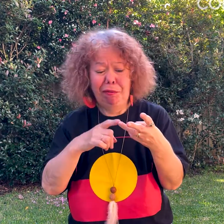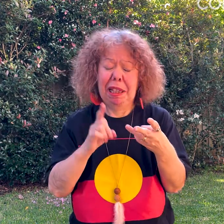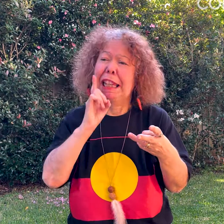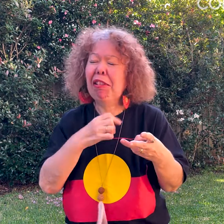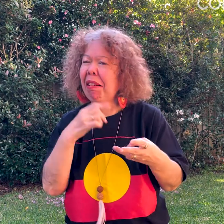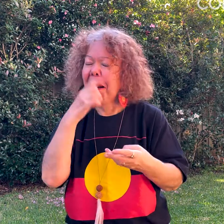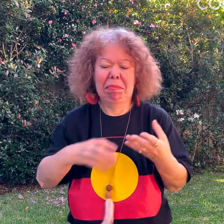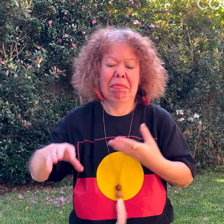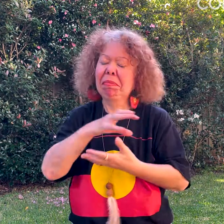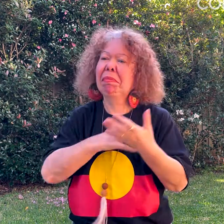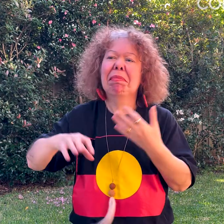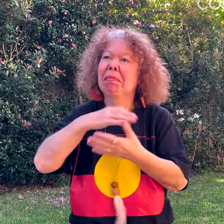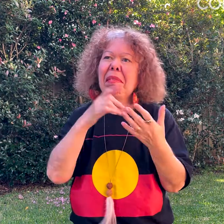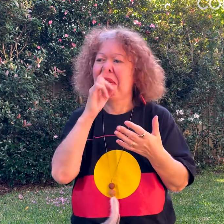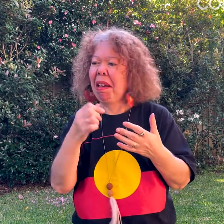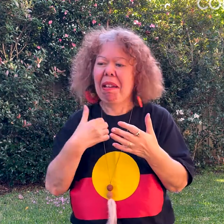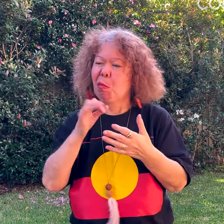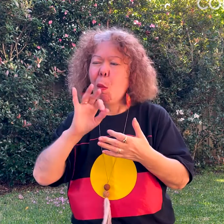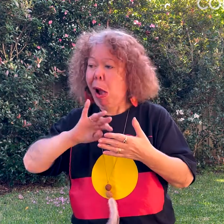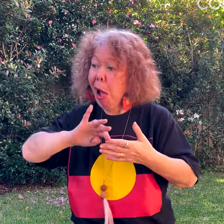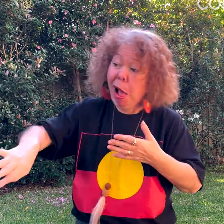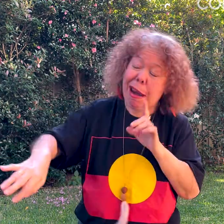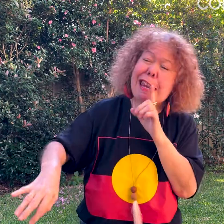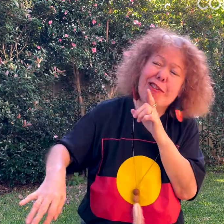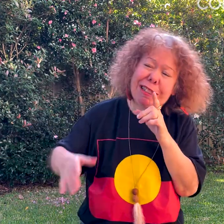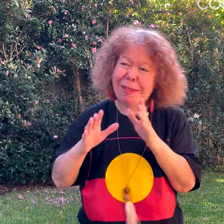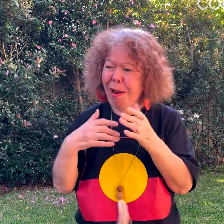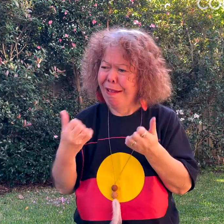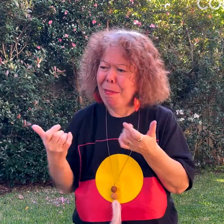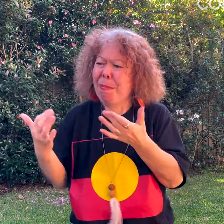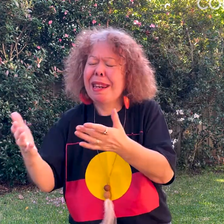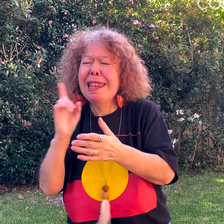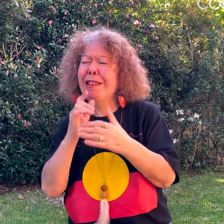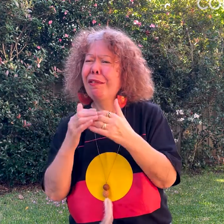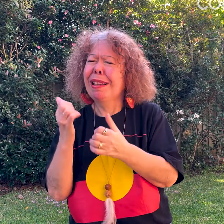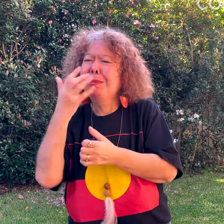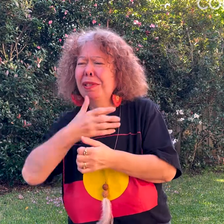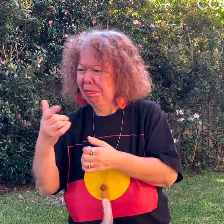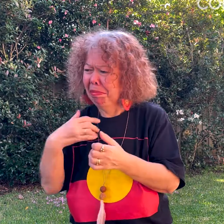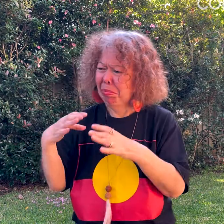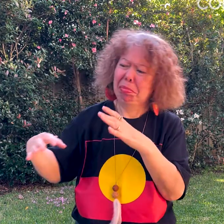but that does not stop me from interacting with and making friends with hearing people, including other Indigenous people.